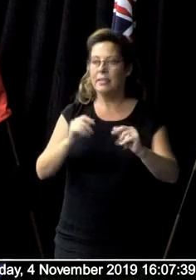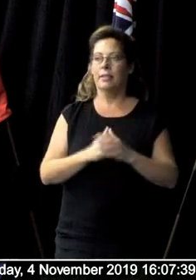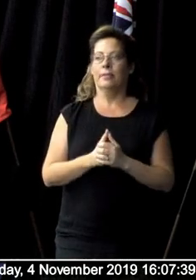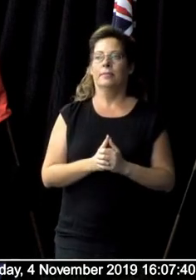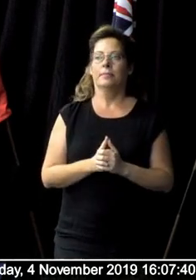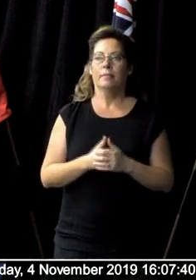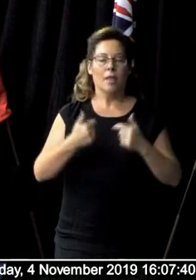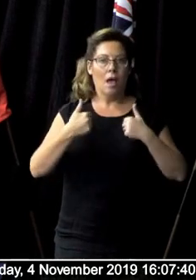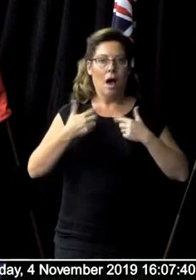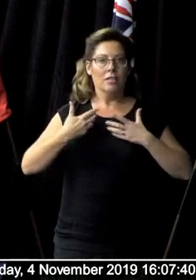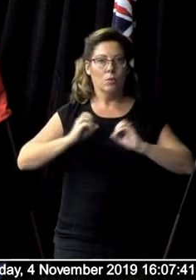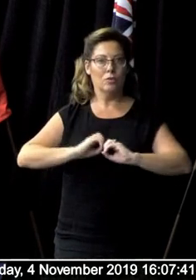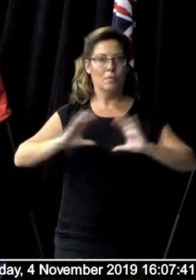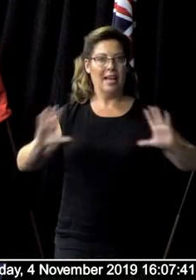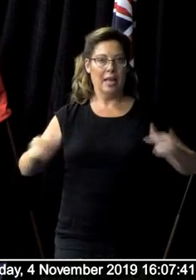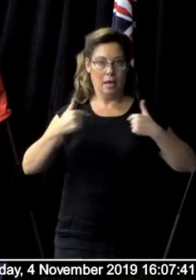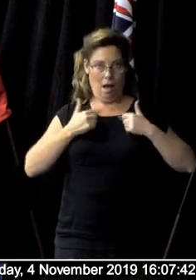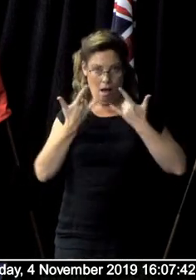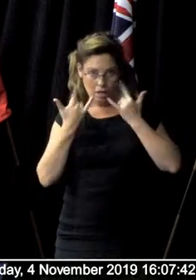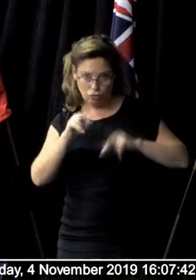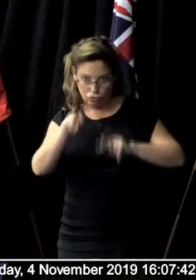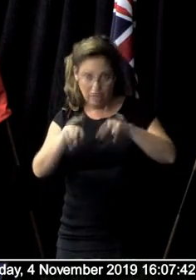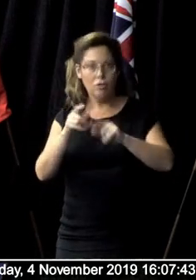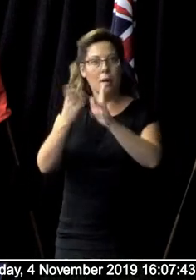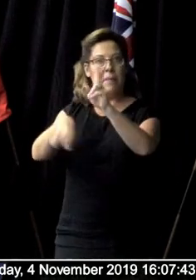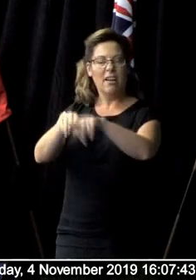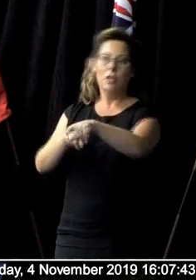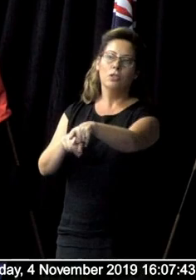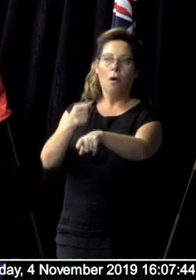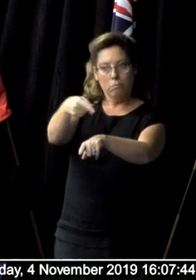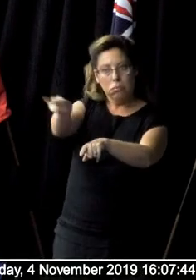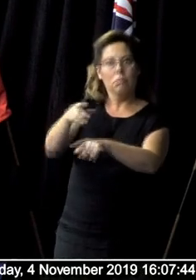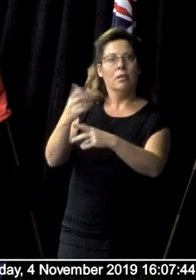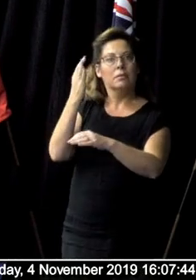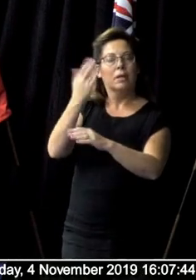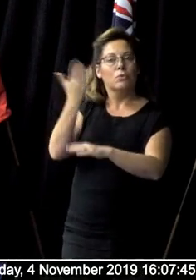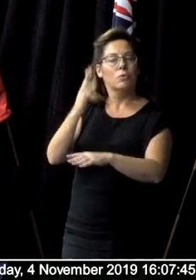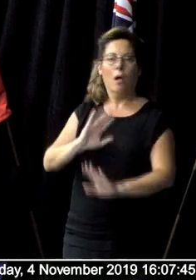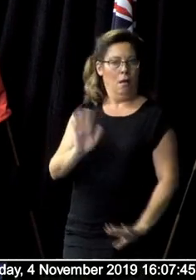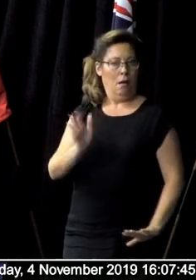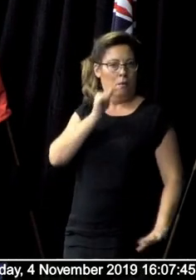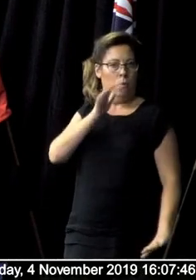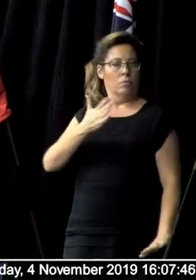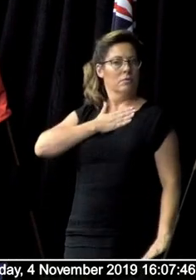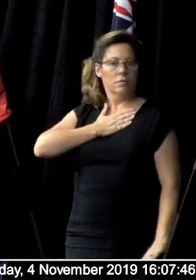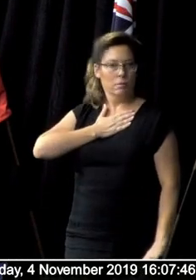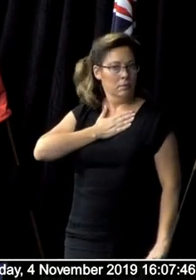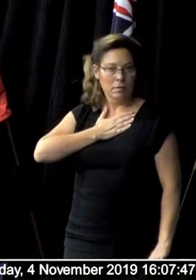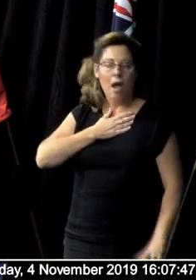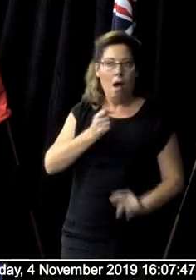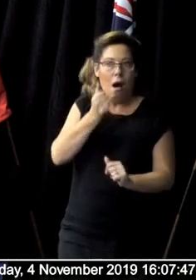any parent who `decides to send their child to a special school. I also know some really wonderful people who work in special education.